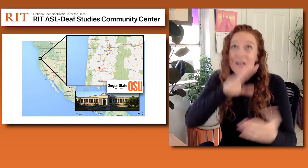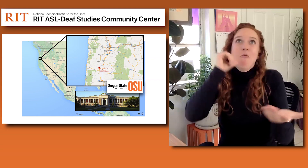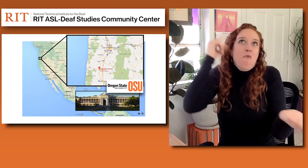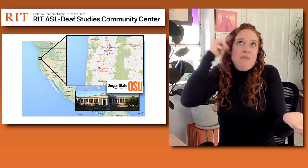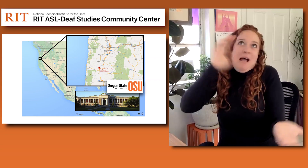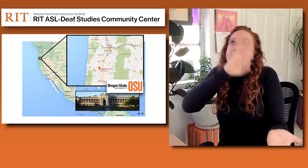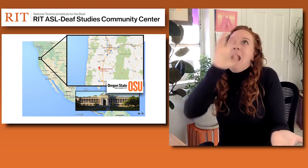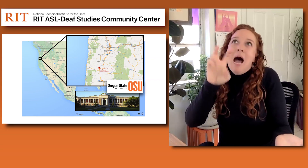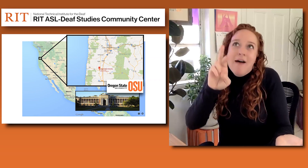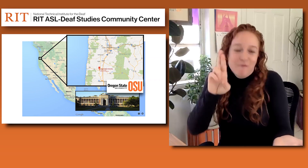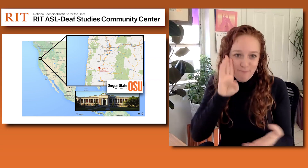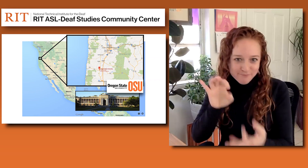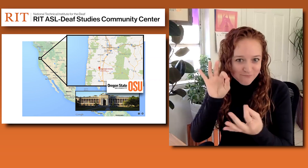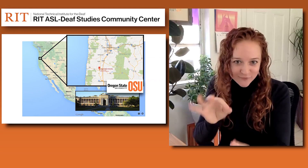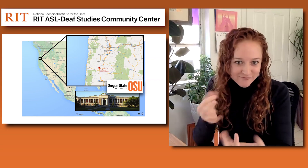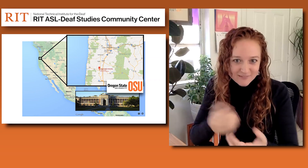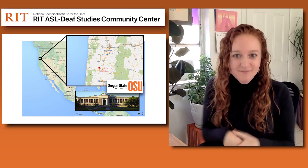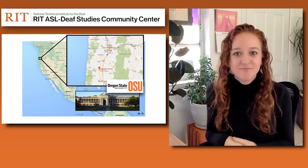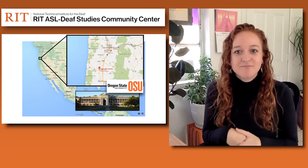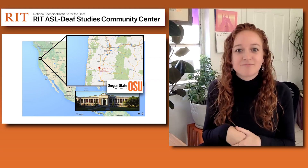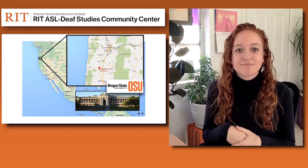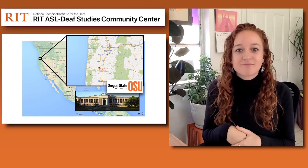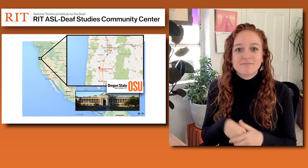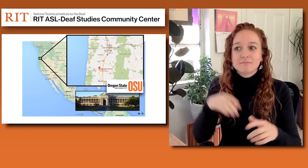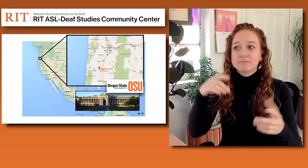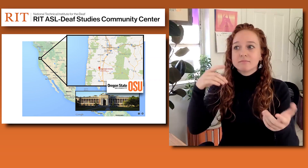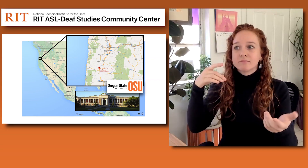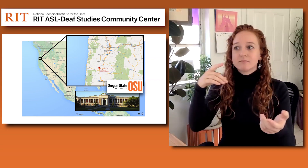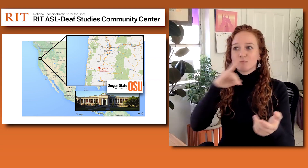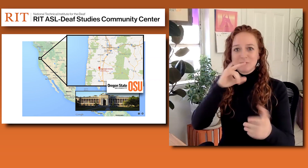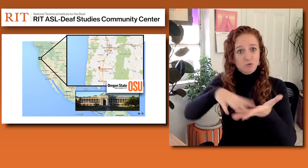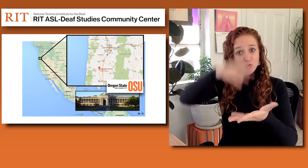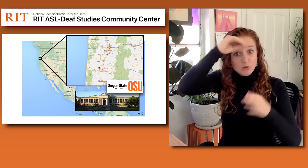I don't think I will ever reach perfection.